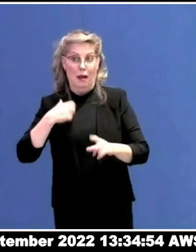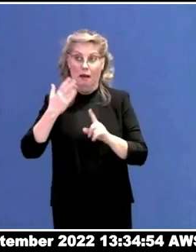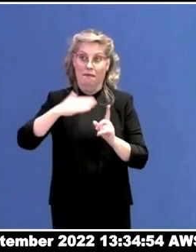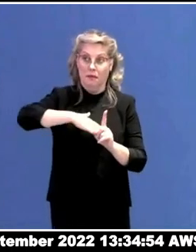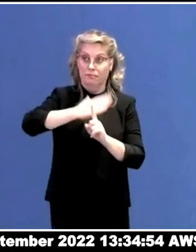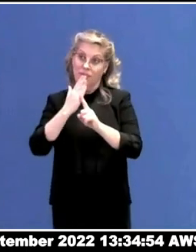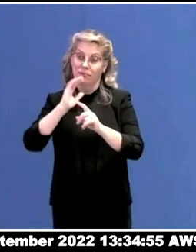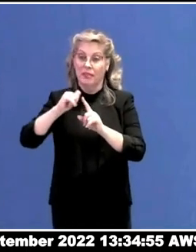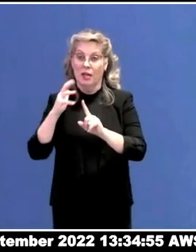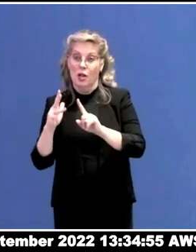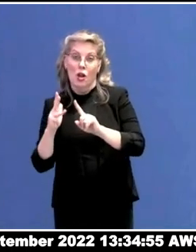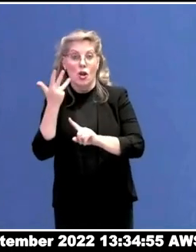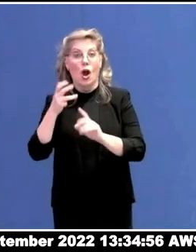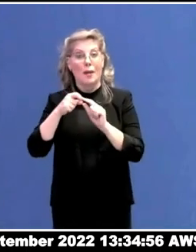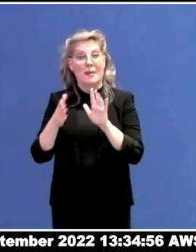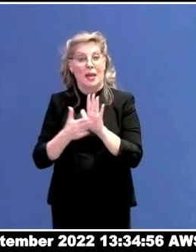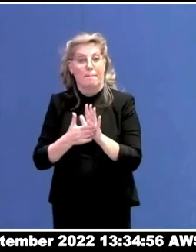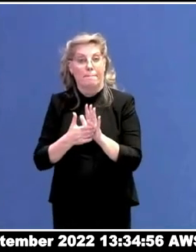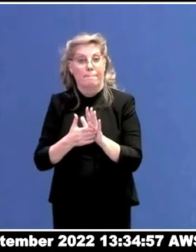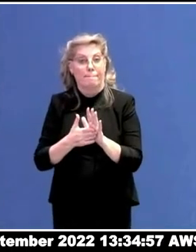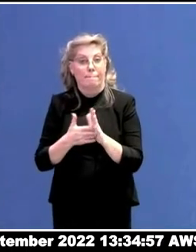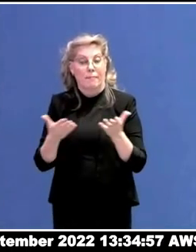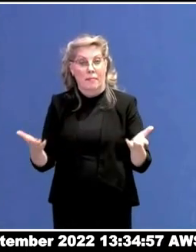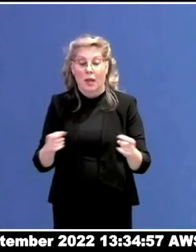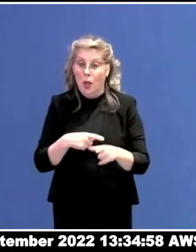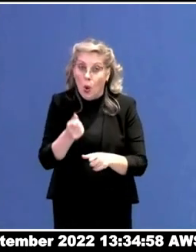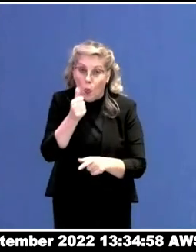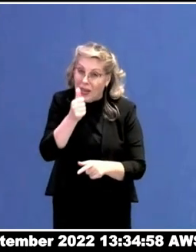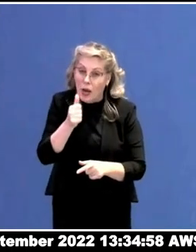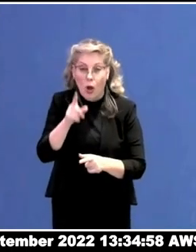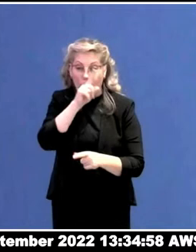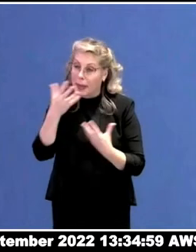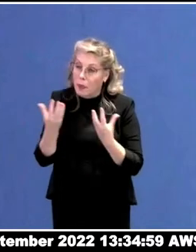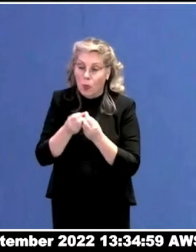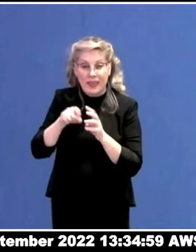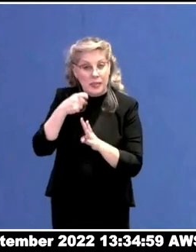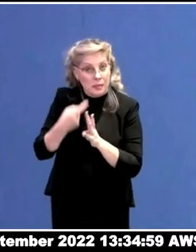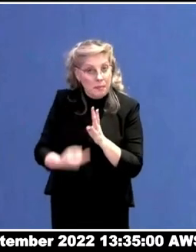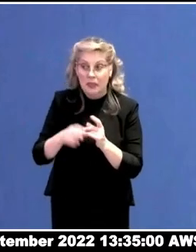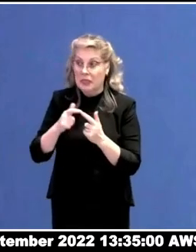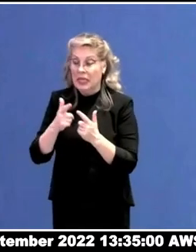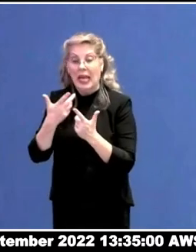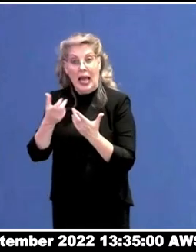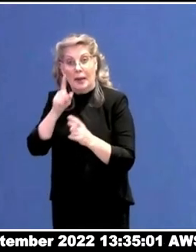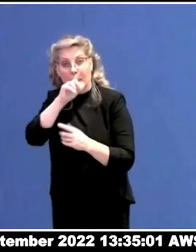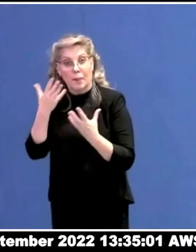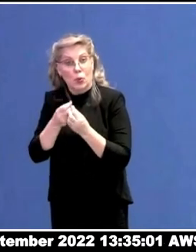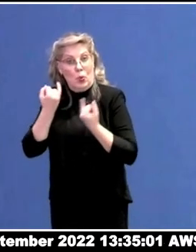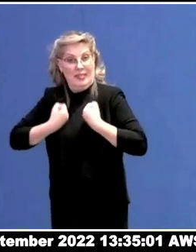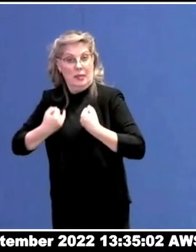We know when the most distressing time for people, and people with disabilities, because they are kept in solitary confinement usually, is in the early hours of the morning